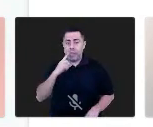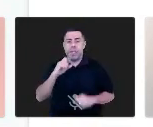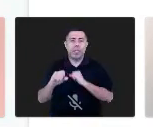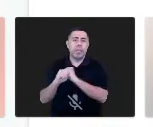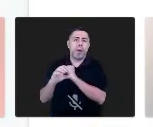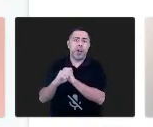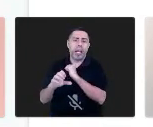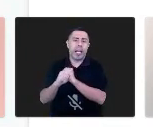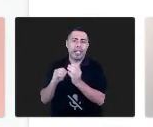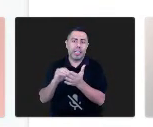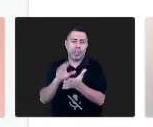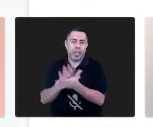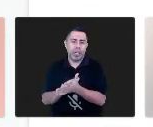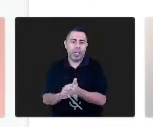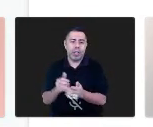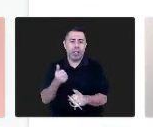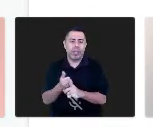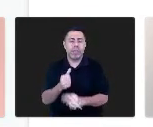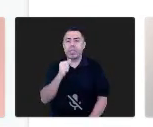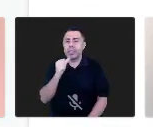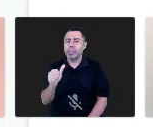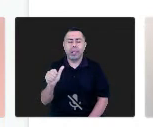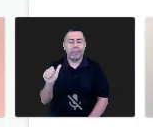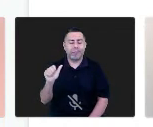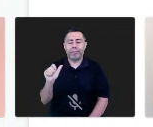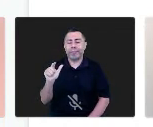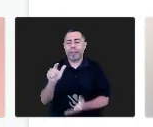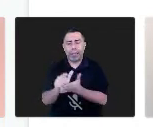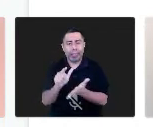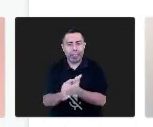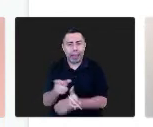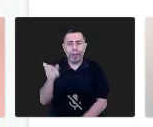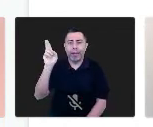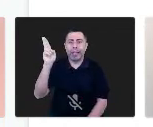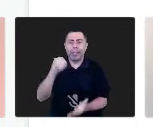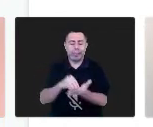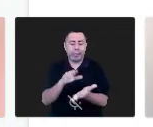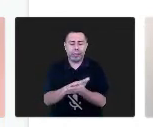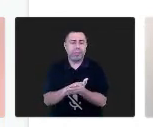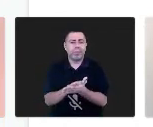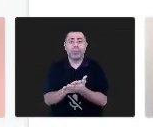not a legal or historical doc that means the job of the resume is to sell you you are what's for